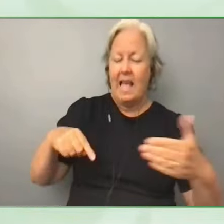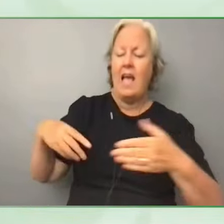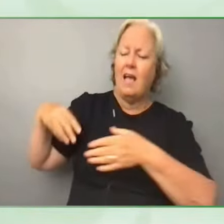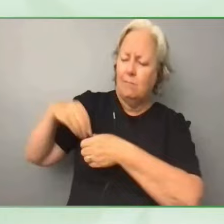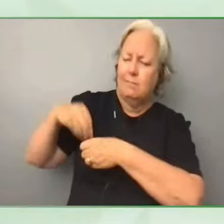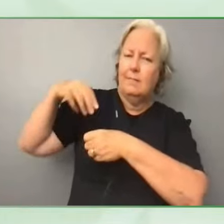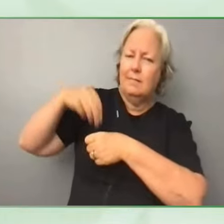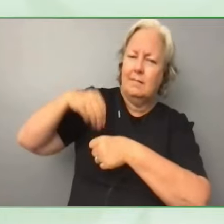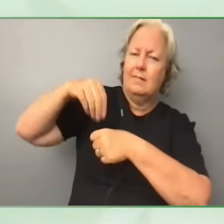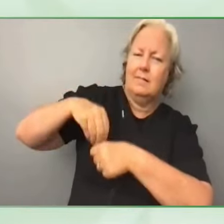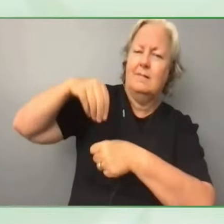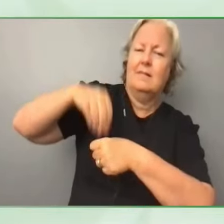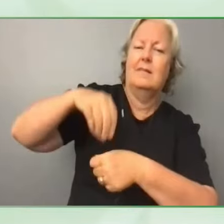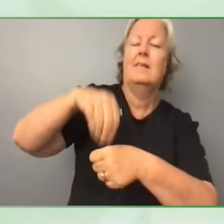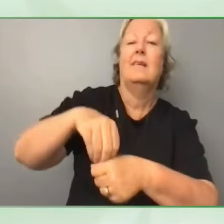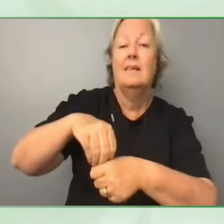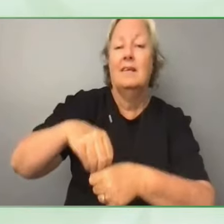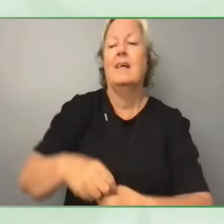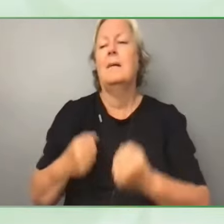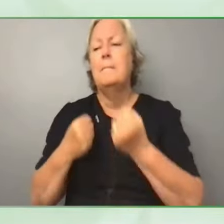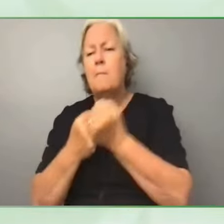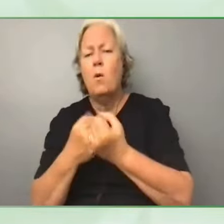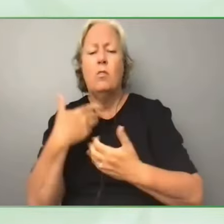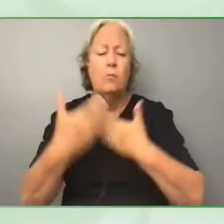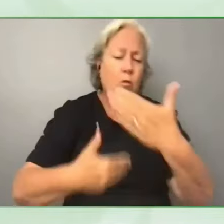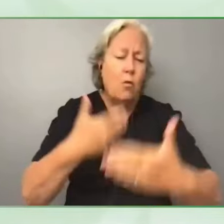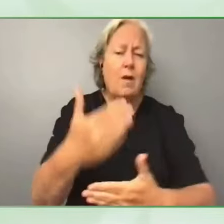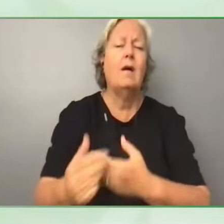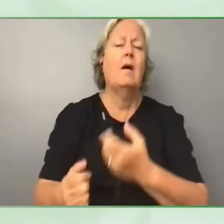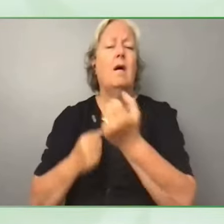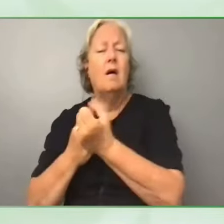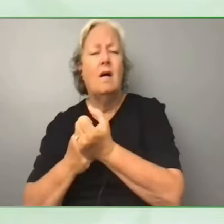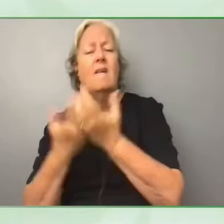and in this way we combat discrimination.